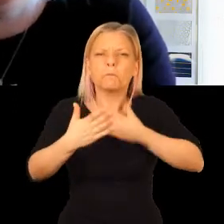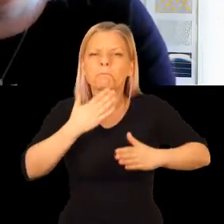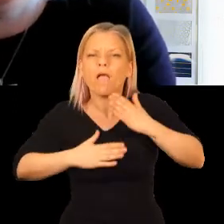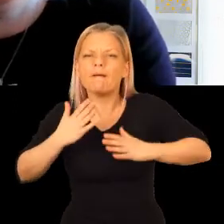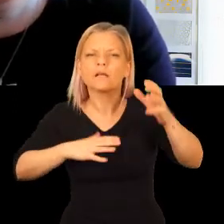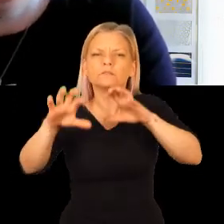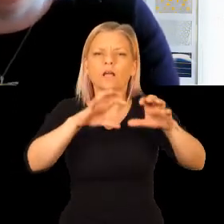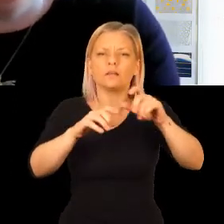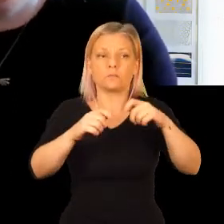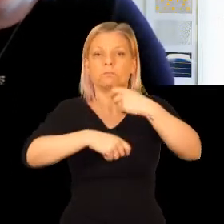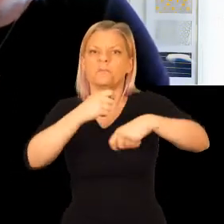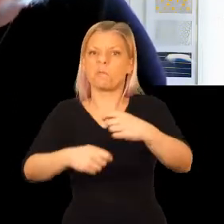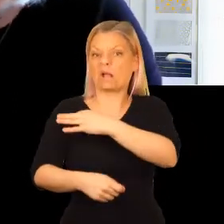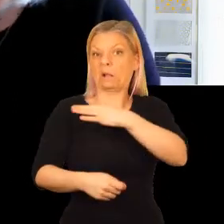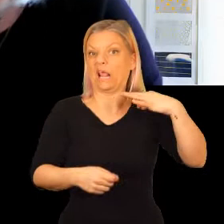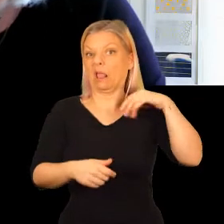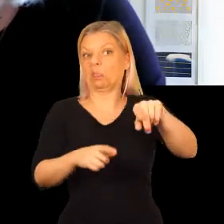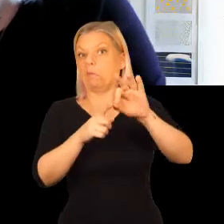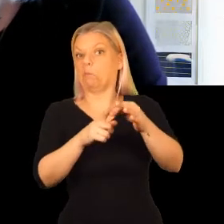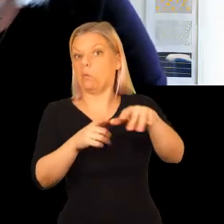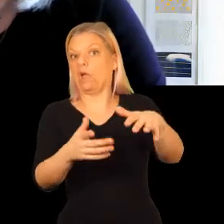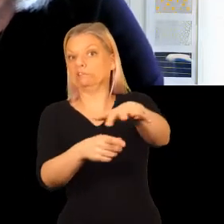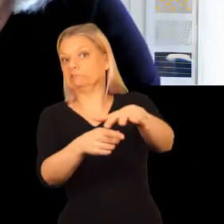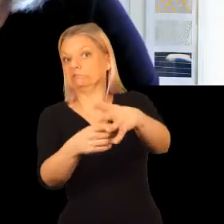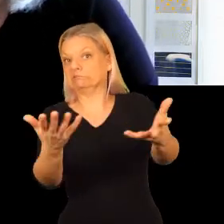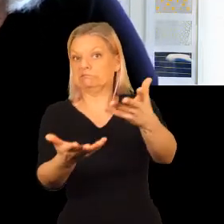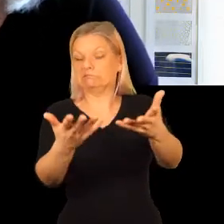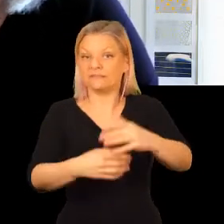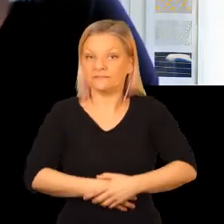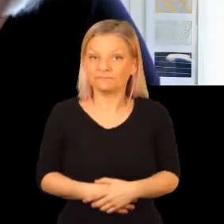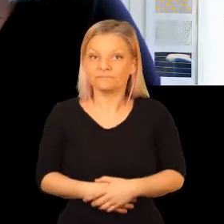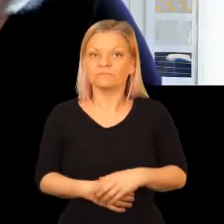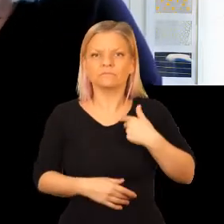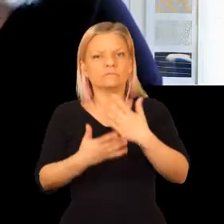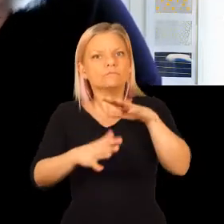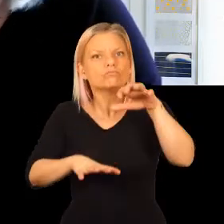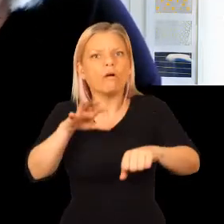ironically studying behavioural science and with intention to becoming a clinician at that point